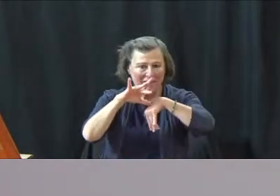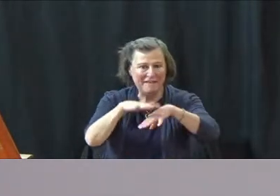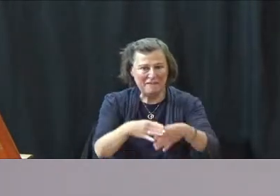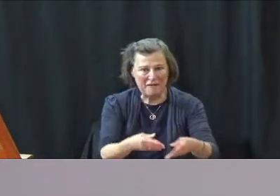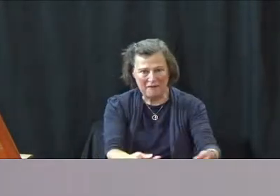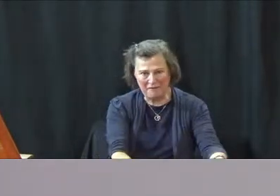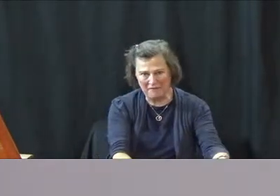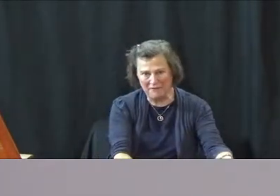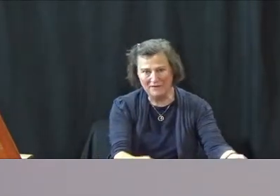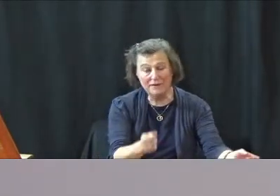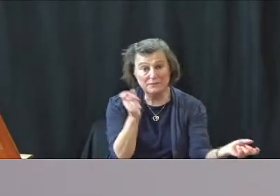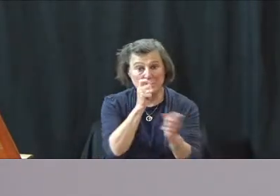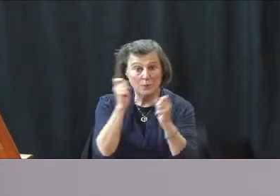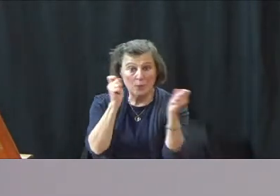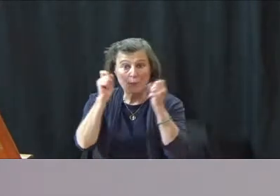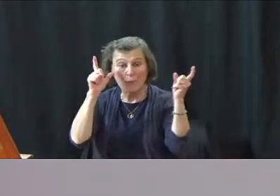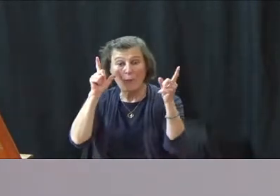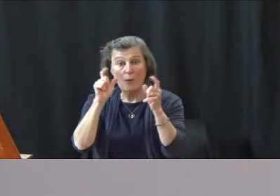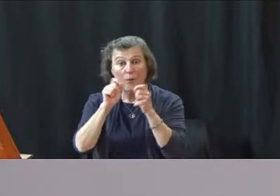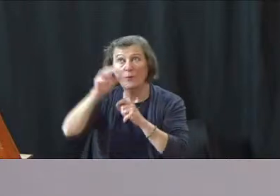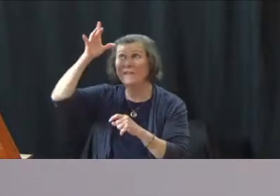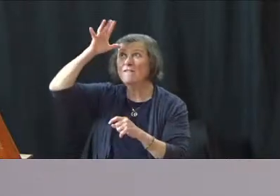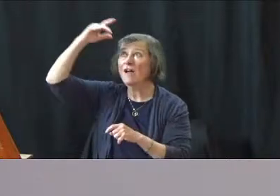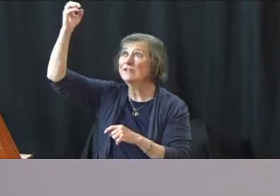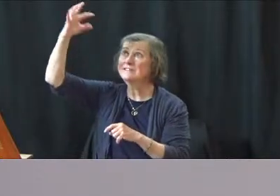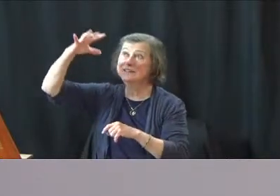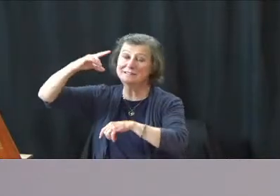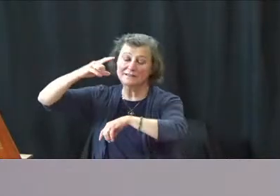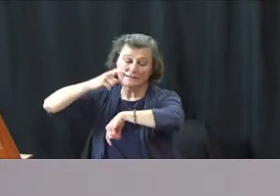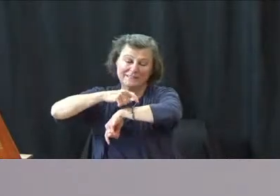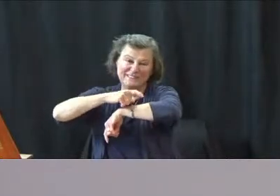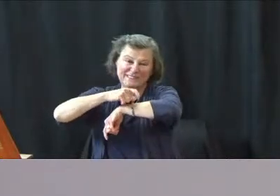She woke one day with Father Sun, tickling at her nose.